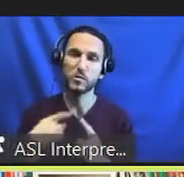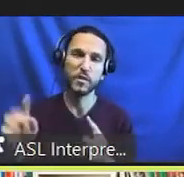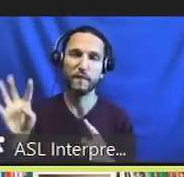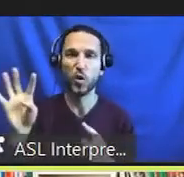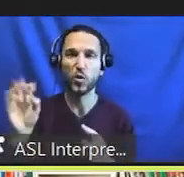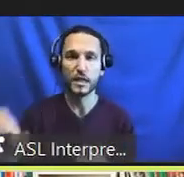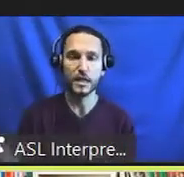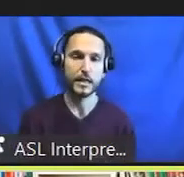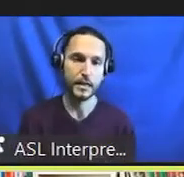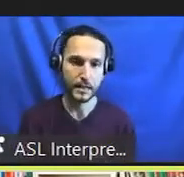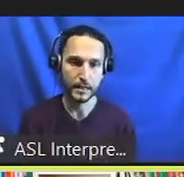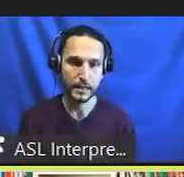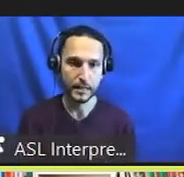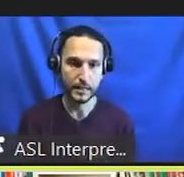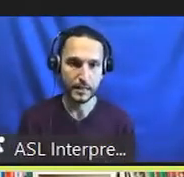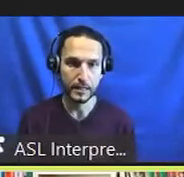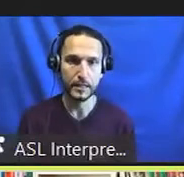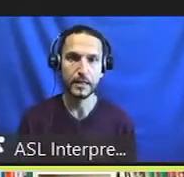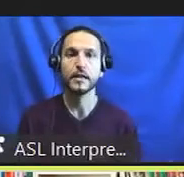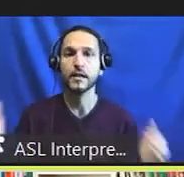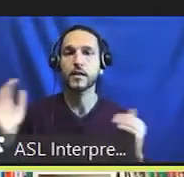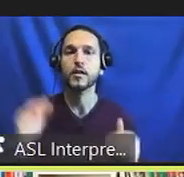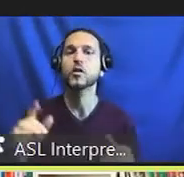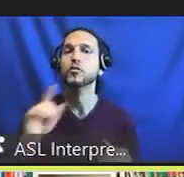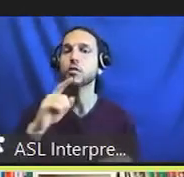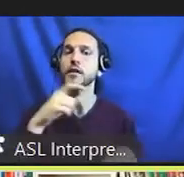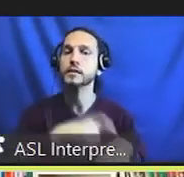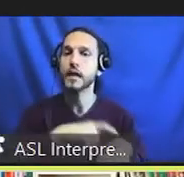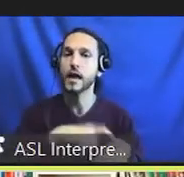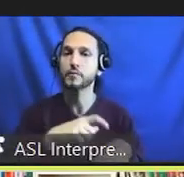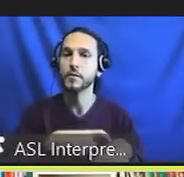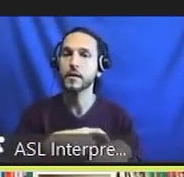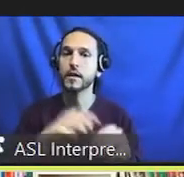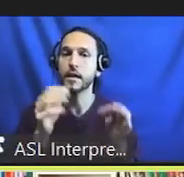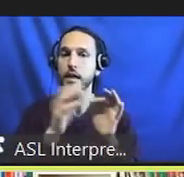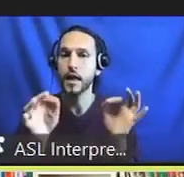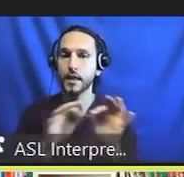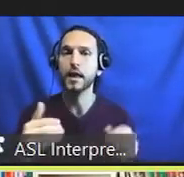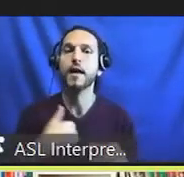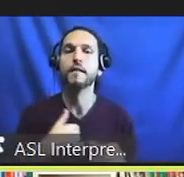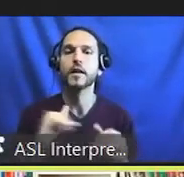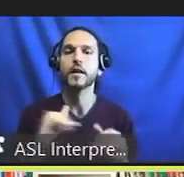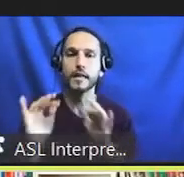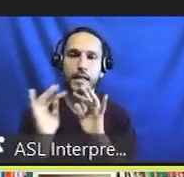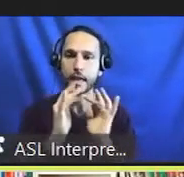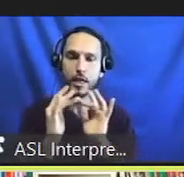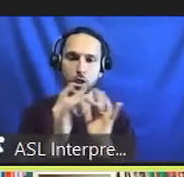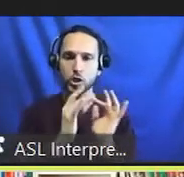Within the realtime captioning category, we also have internet captioning and livestreaming.